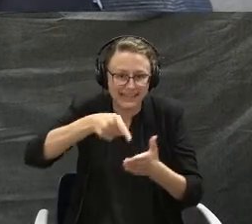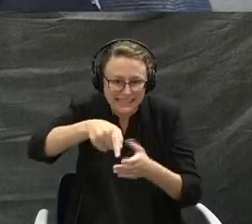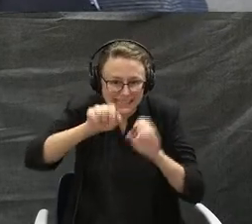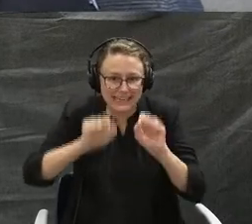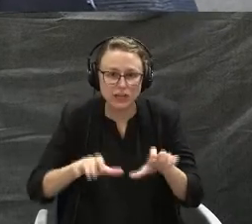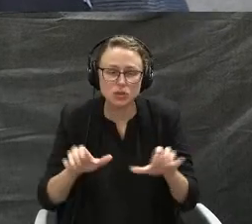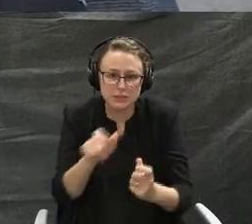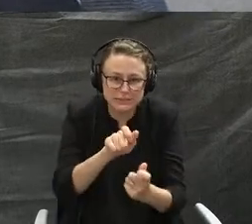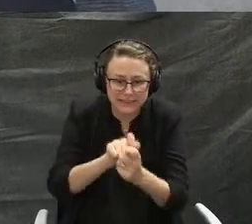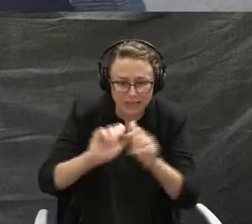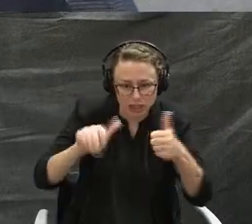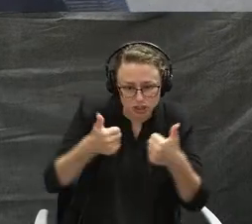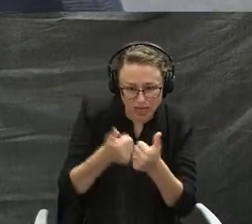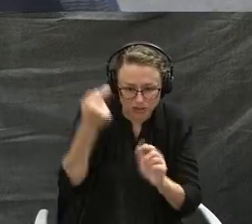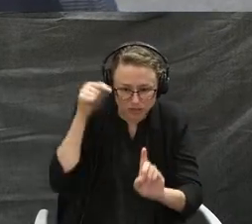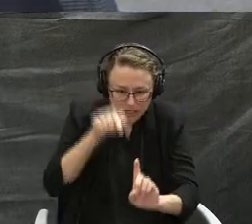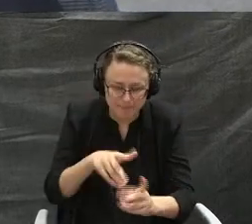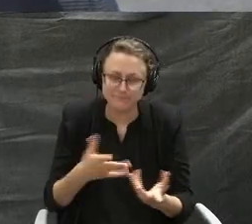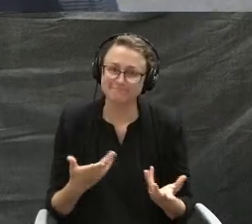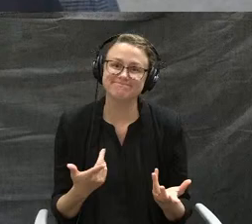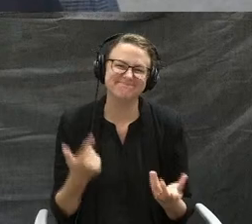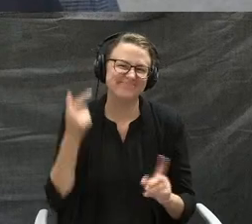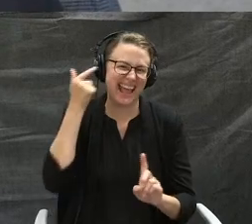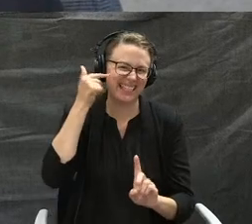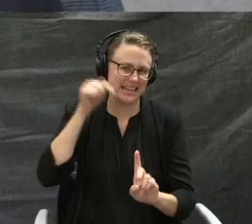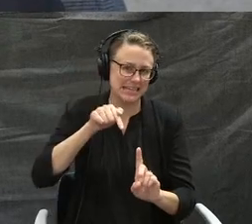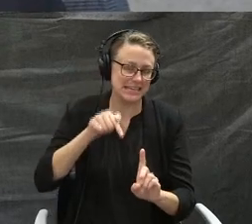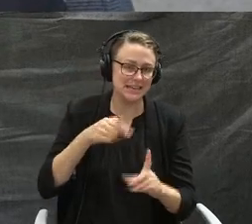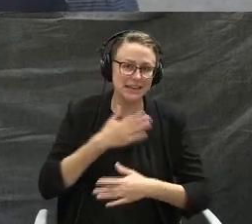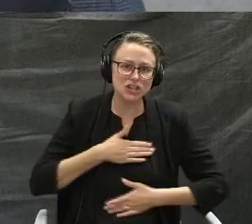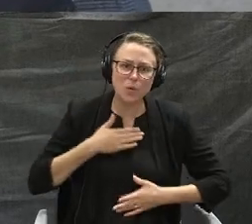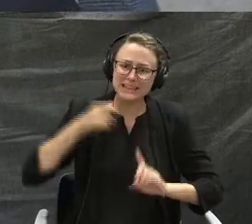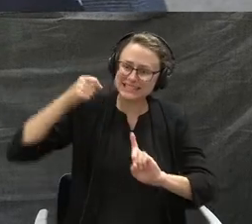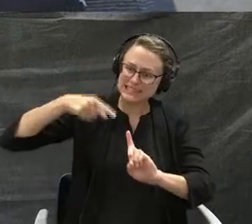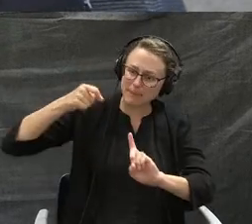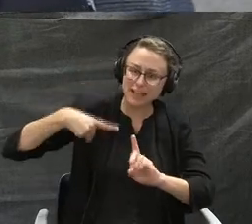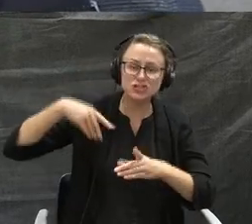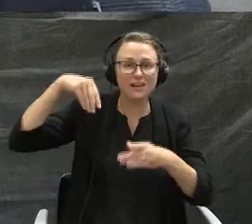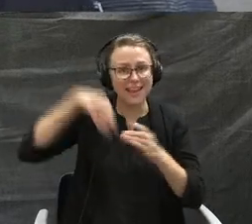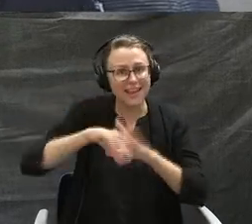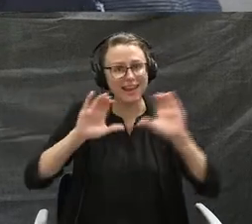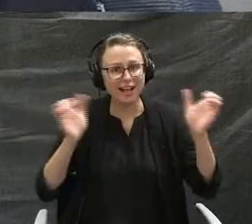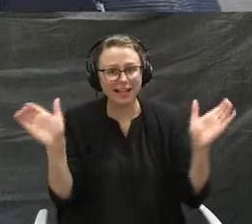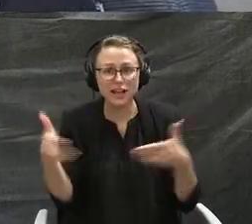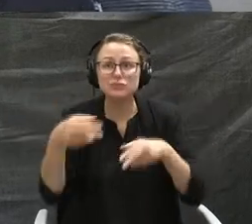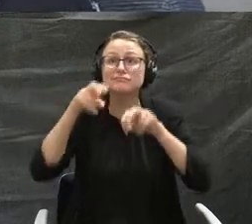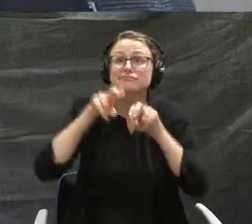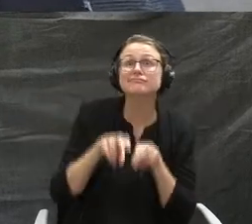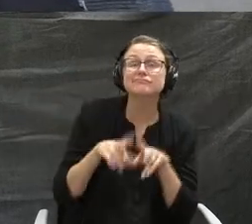Furthermore, I think he enjoys the stimulation of being in a classroom, learning from great teachers an from students. He